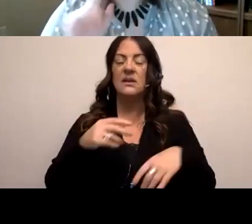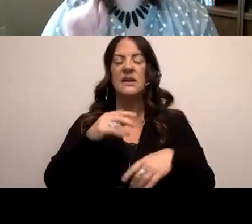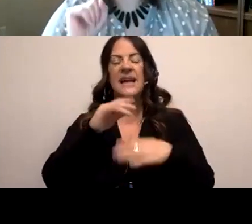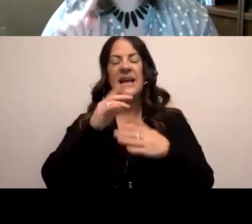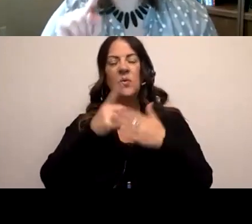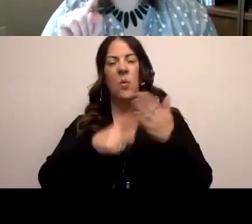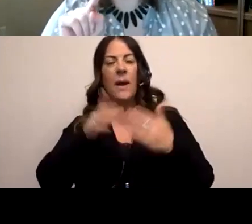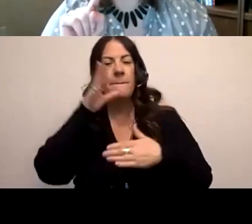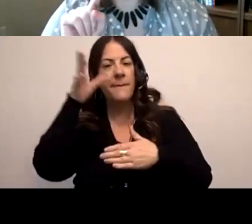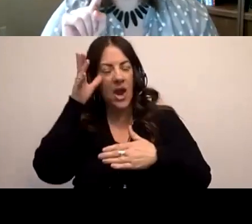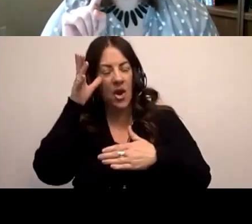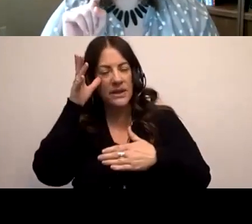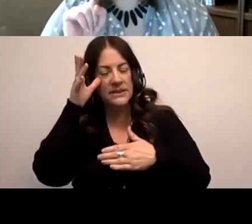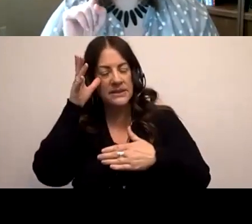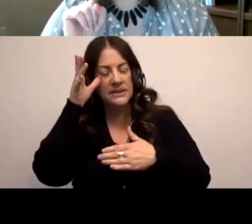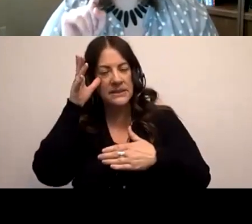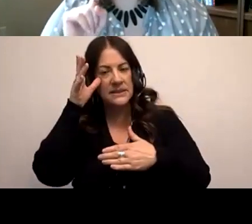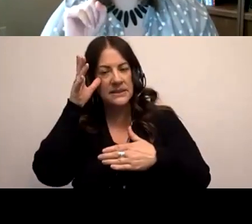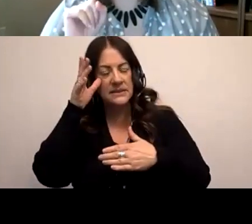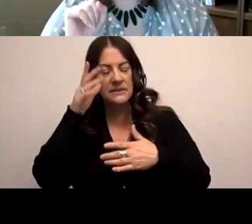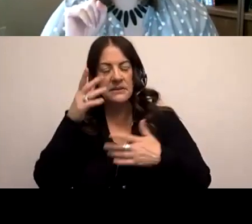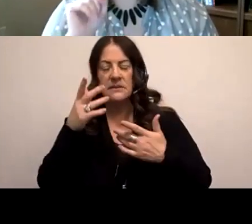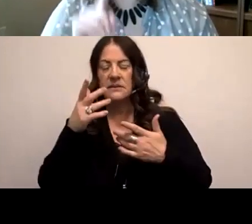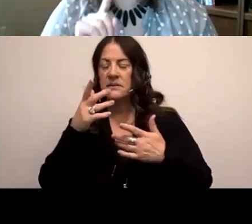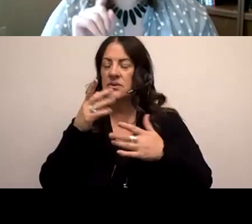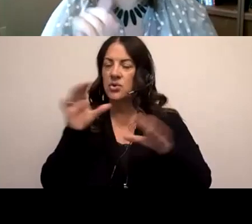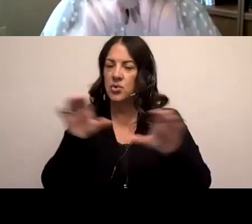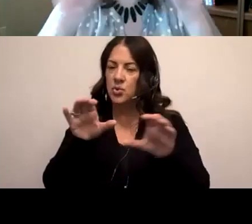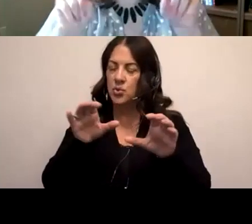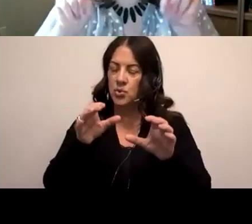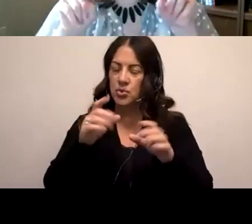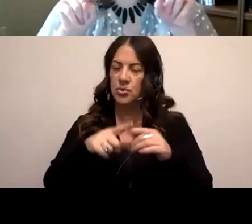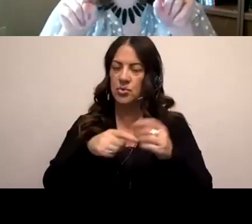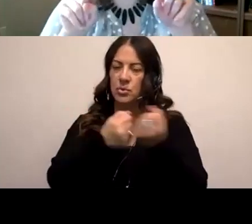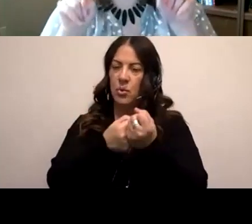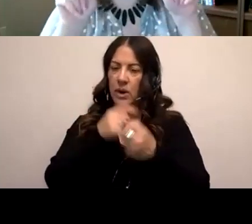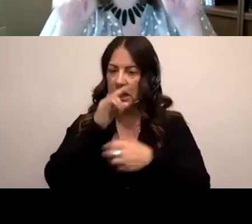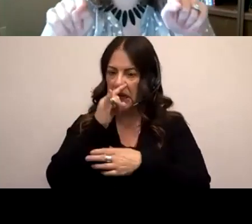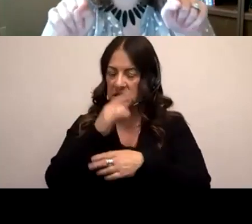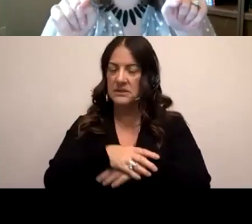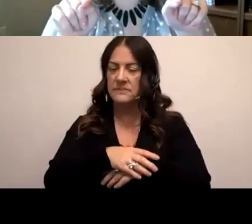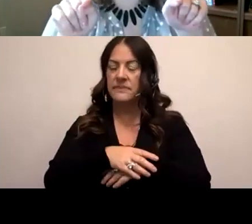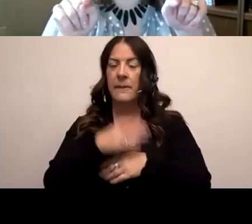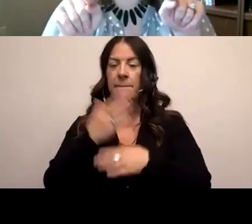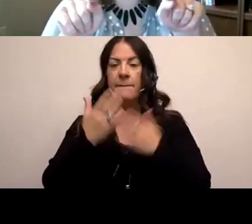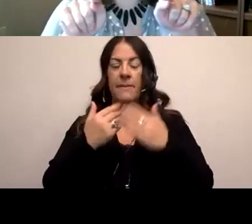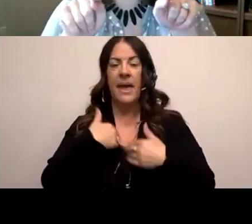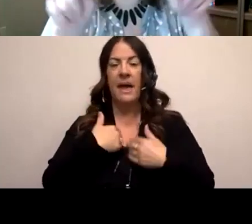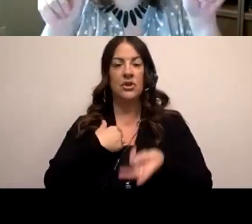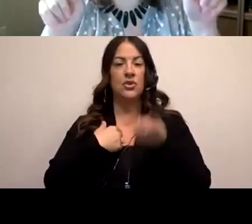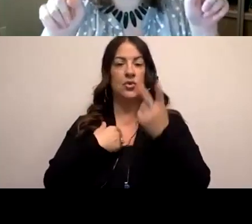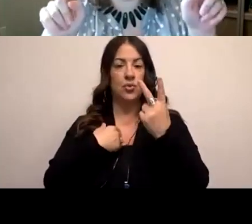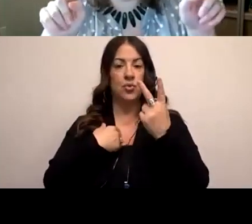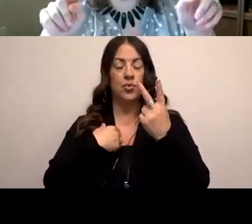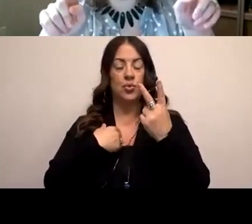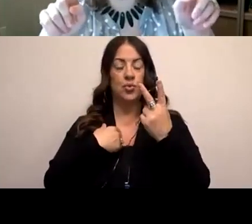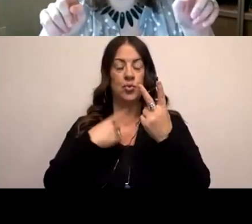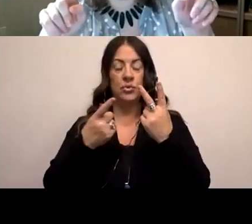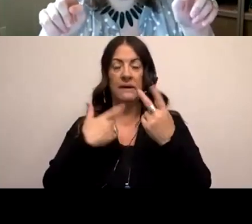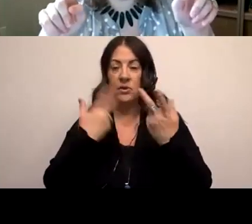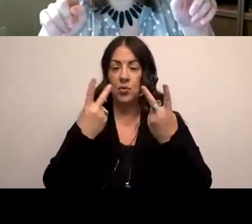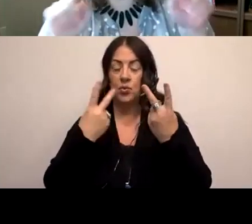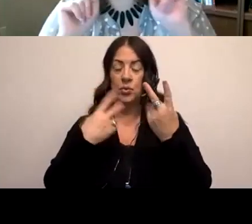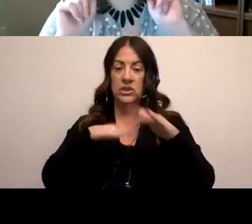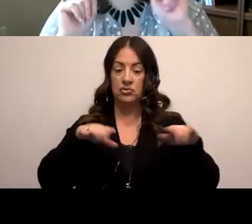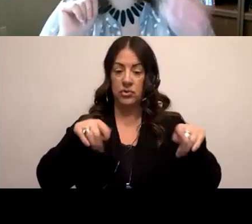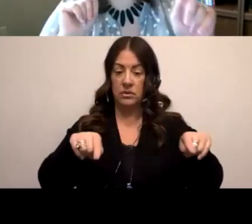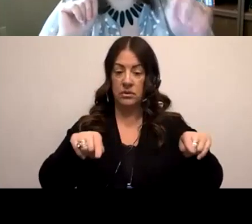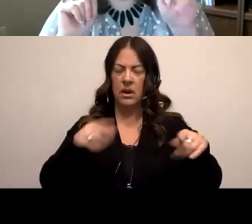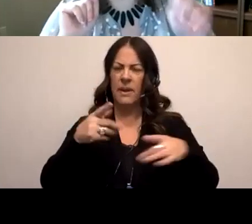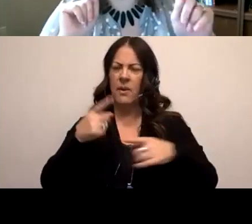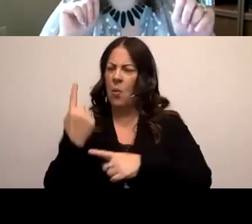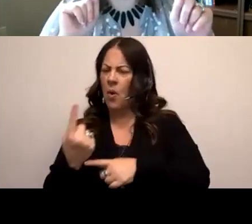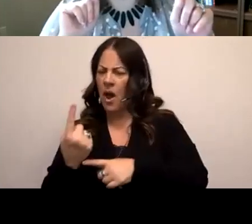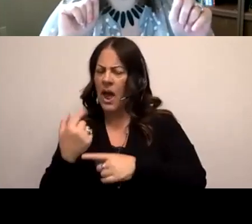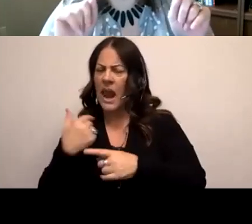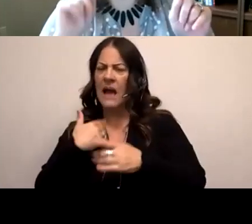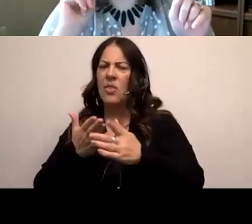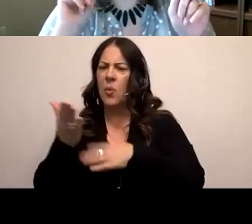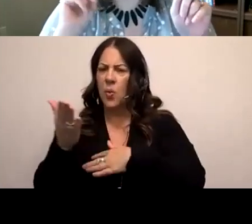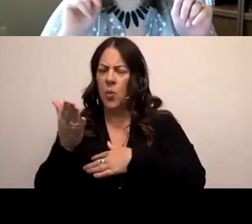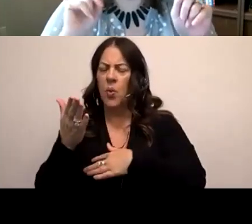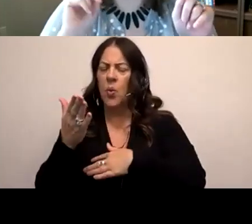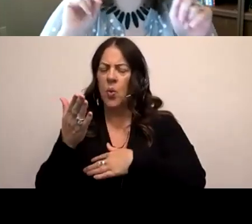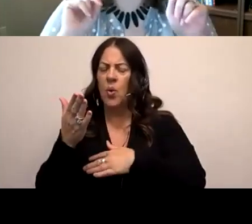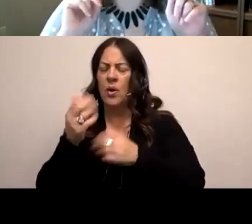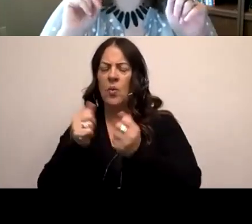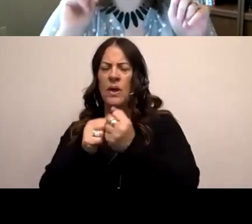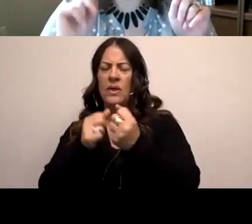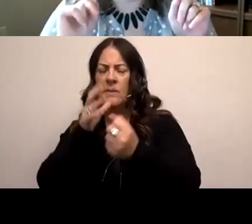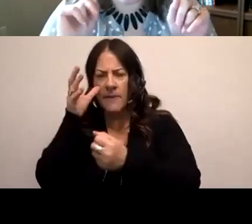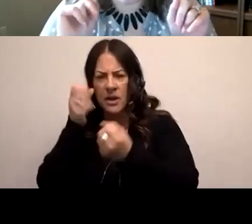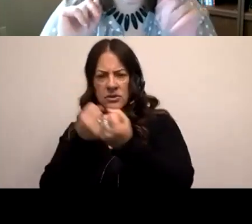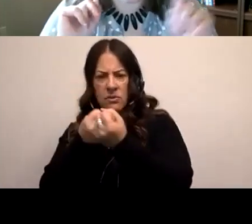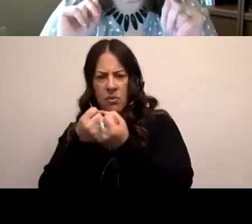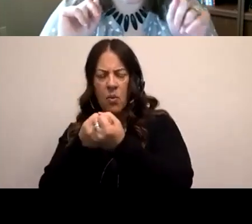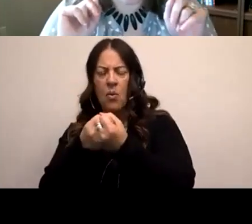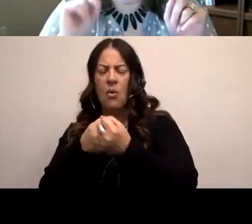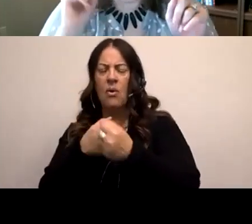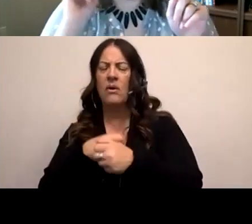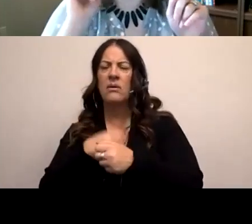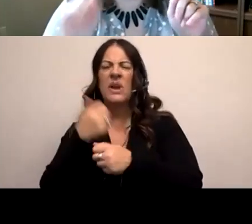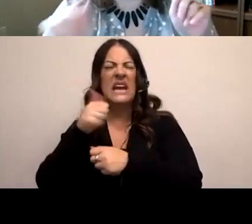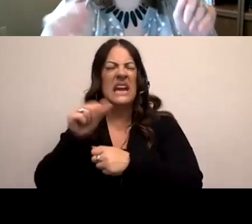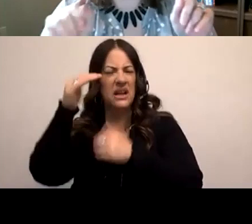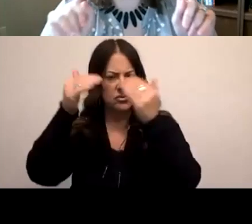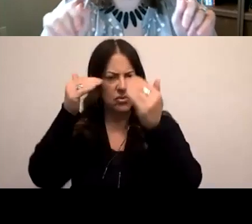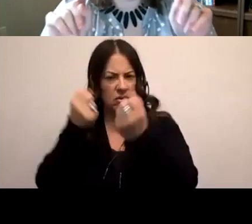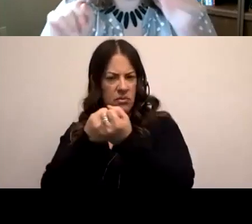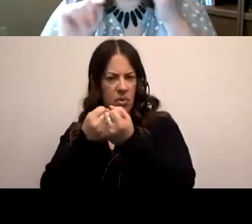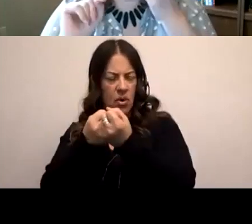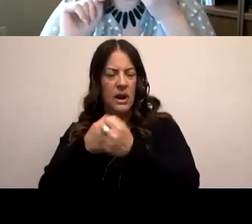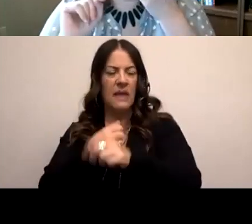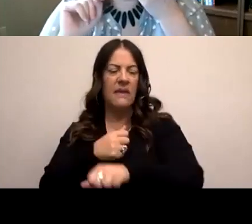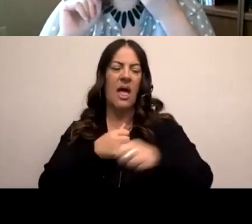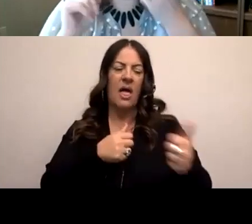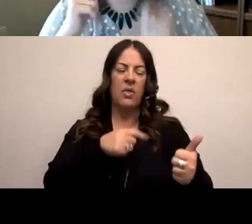BECAUSE ONE HAD ADULT SUPPORT AND THE OTHER CHILD DID NOT. WHAT WE'RE GOING TO TALK ABOUT